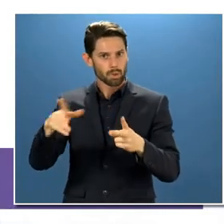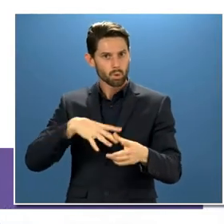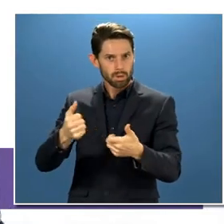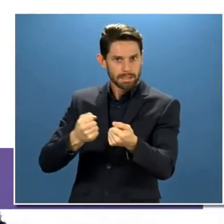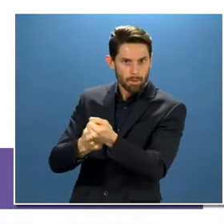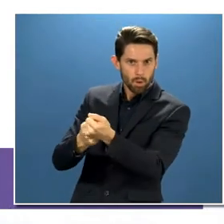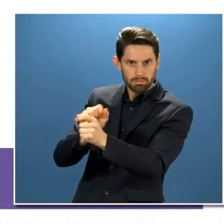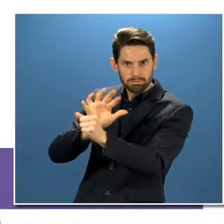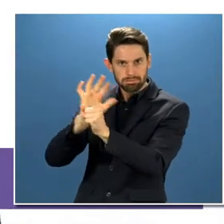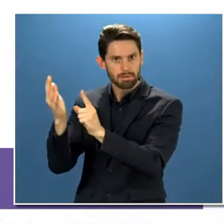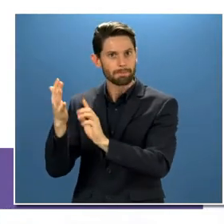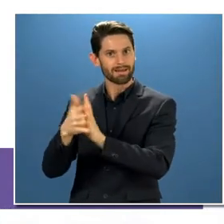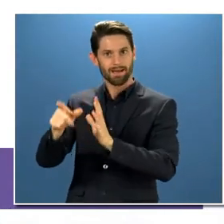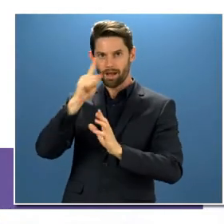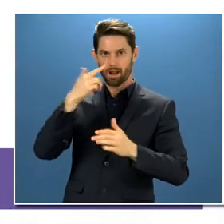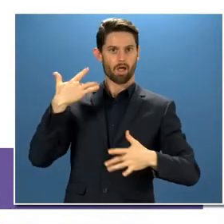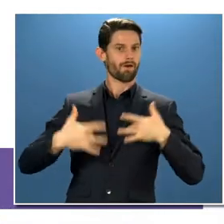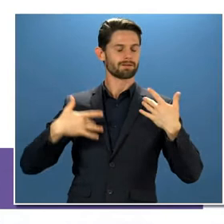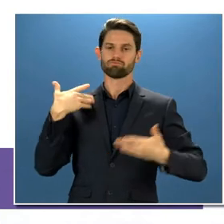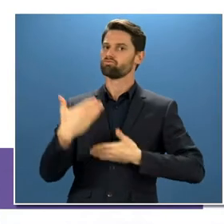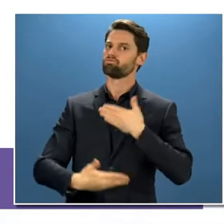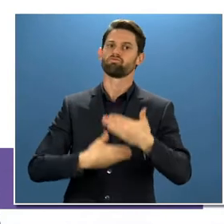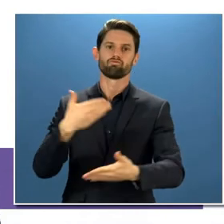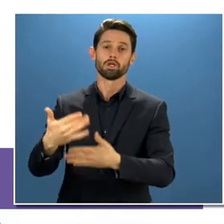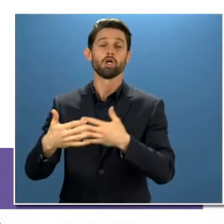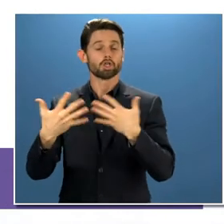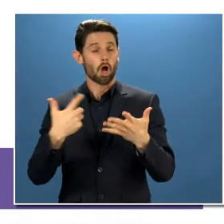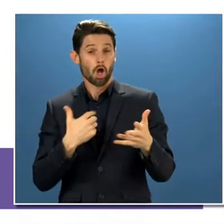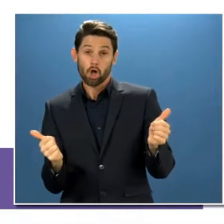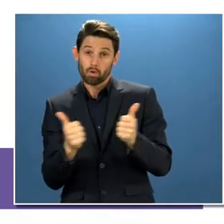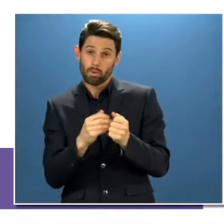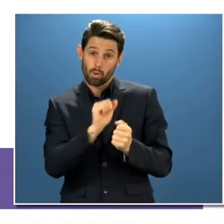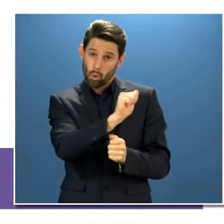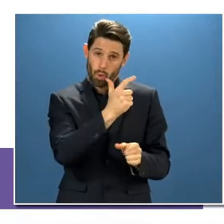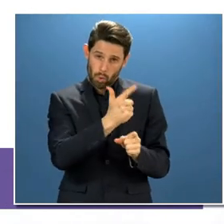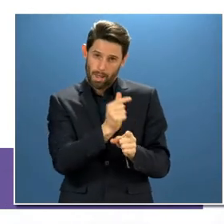So I agree with what you've said to a limited extent, but I think it has got